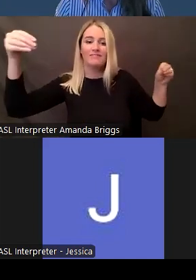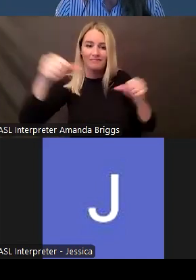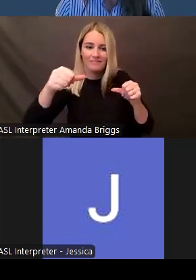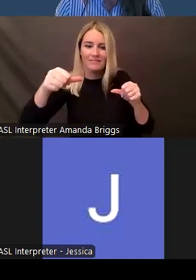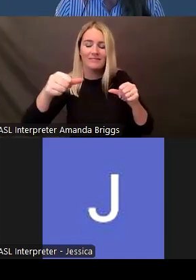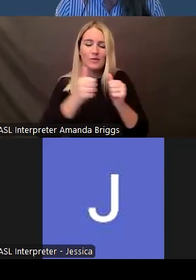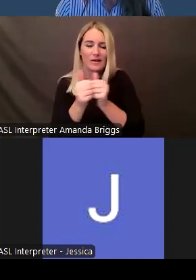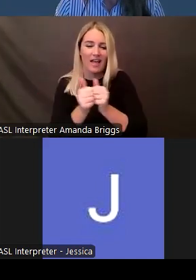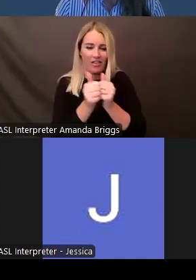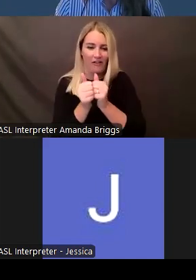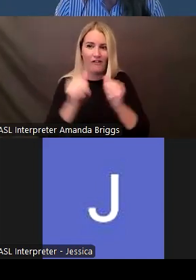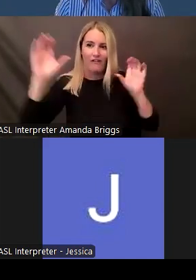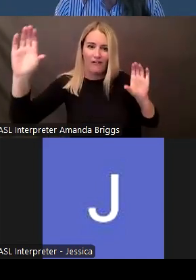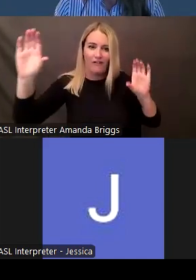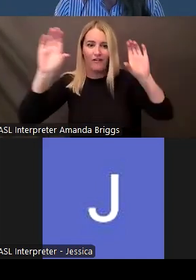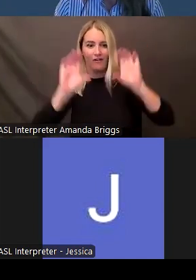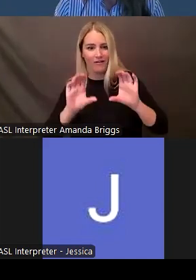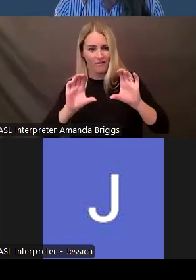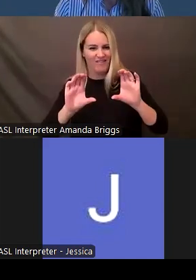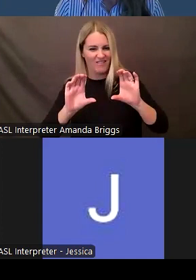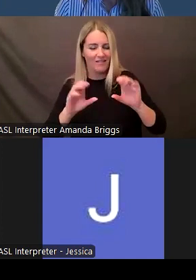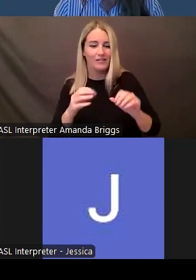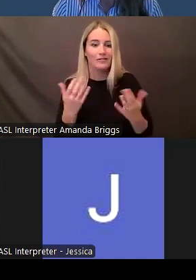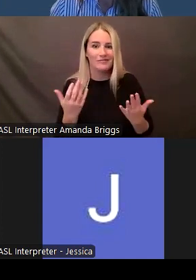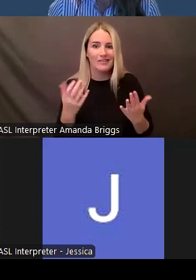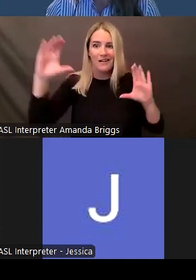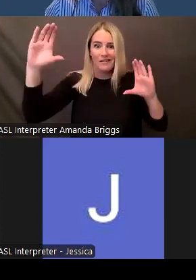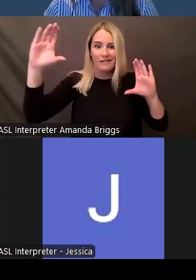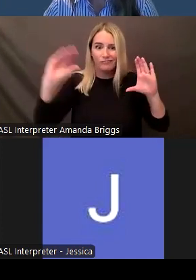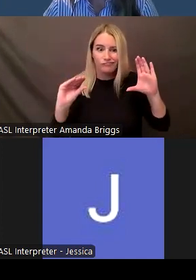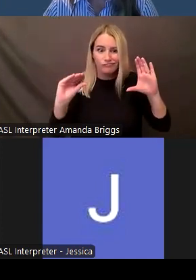So, with less money to spend on Medi-Cal, the state has two choices,